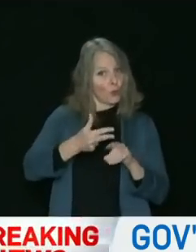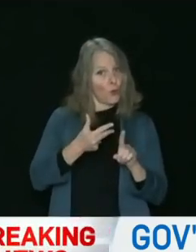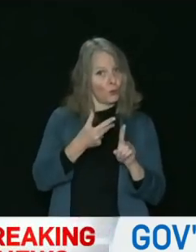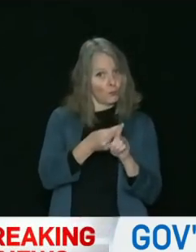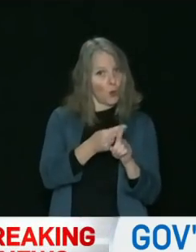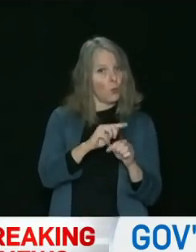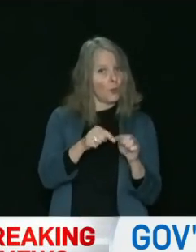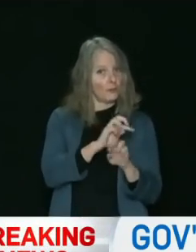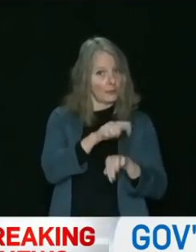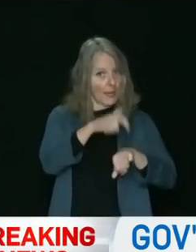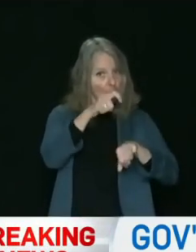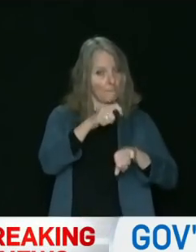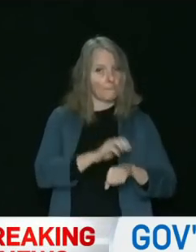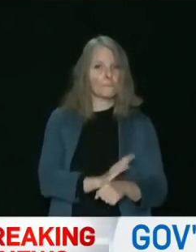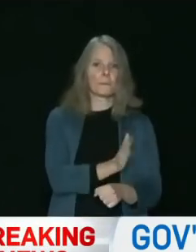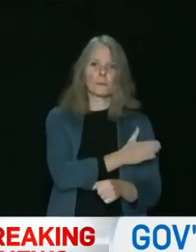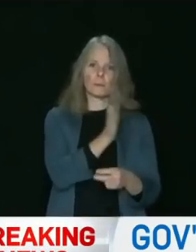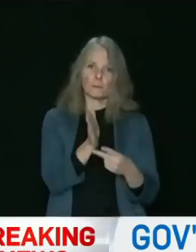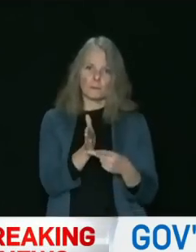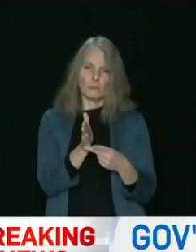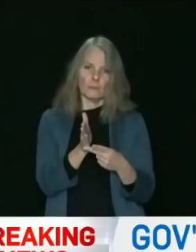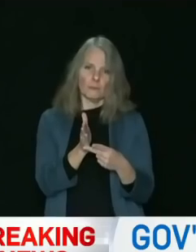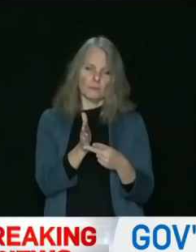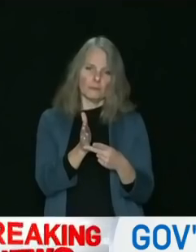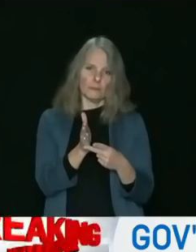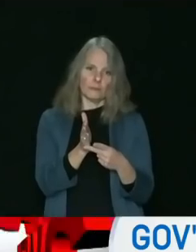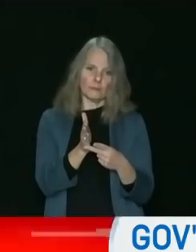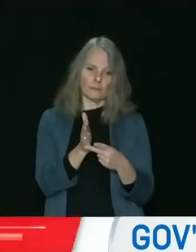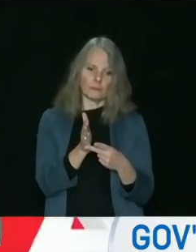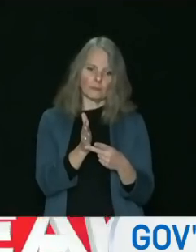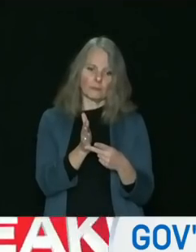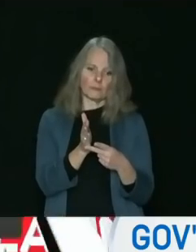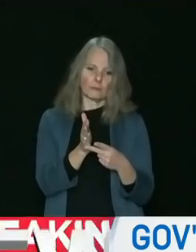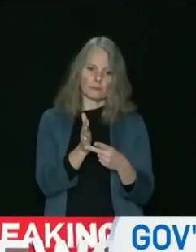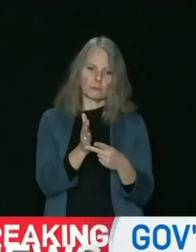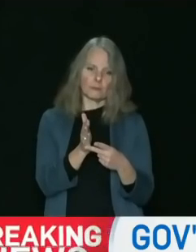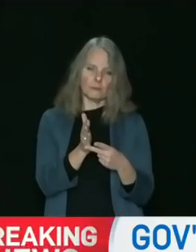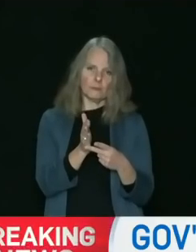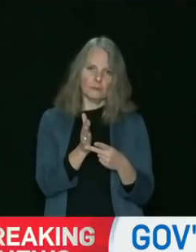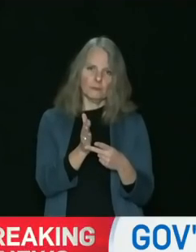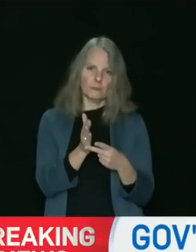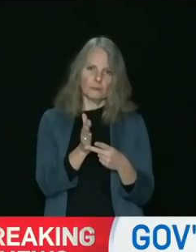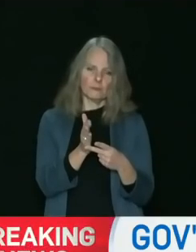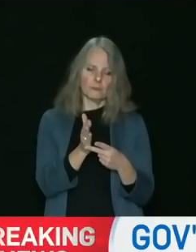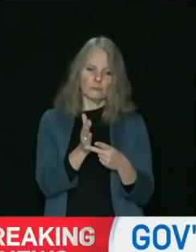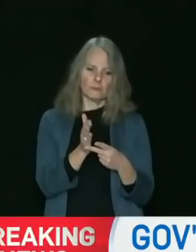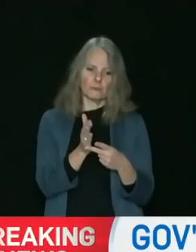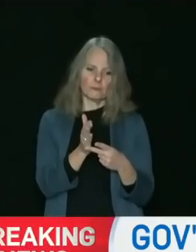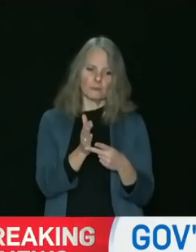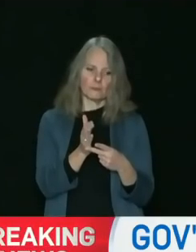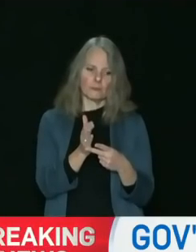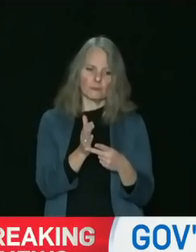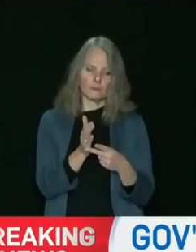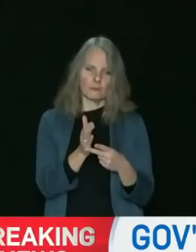TO FIRST BE UP TO DATE WITH OUR VACCINES AGAINST COVID-19